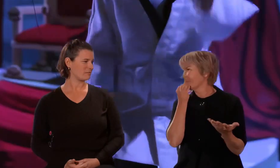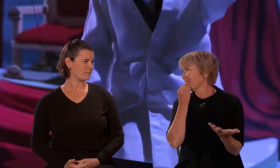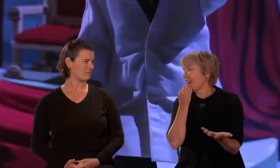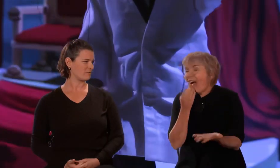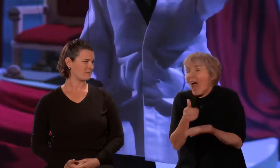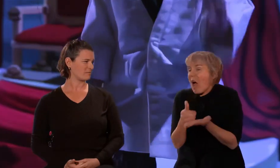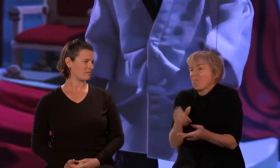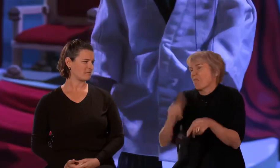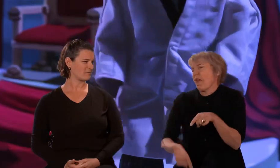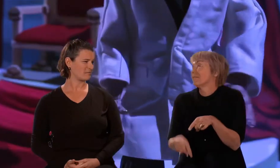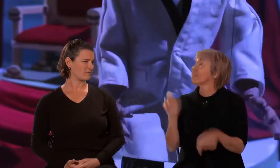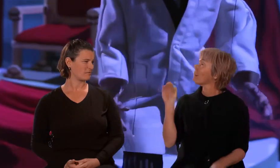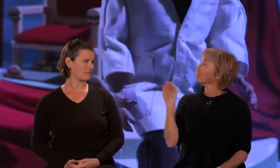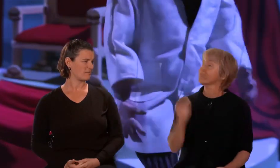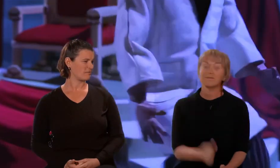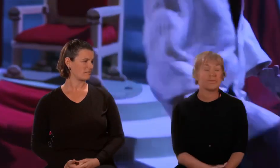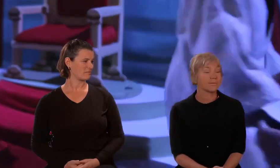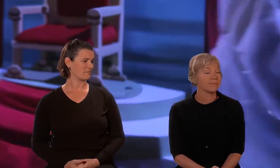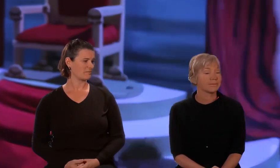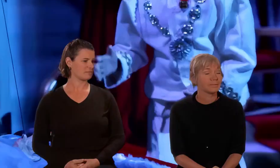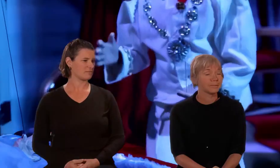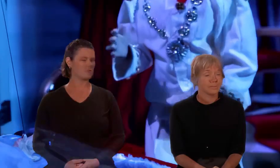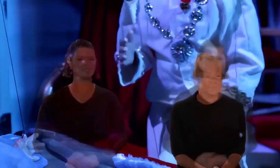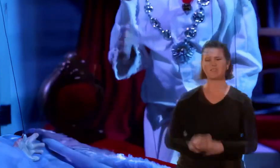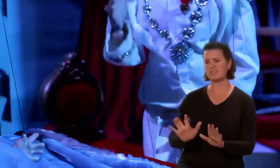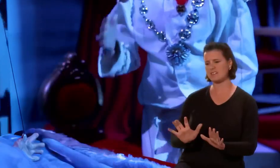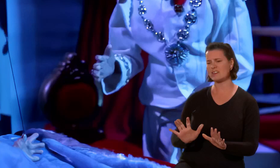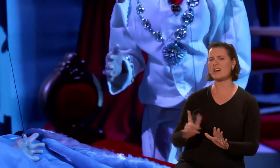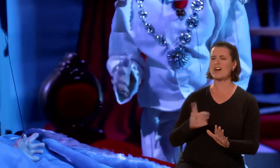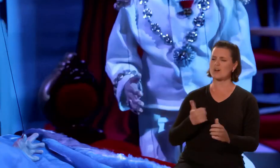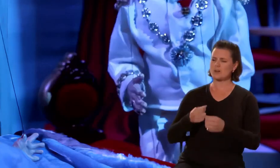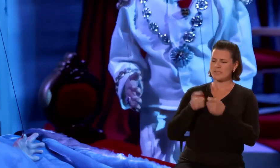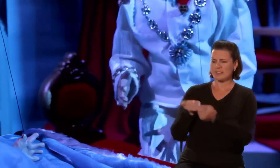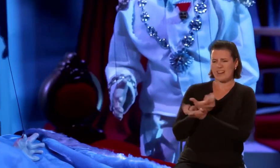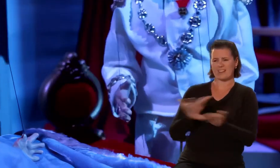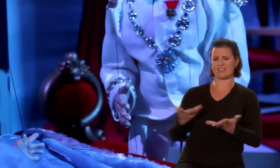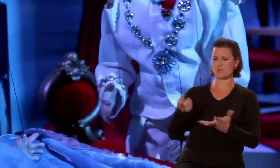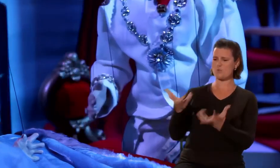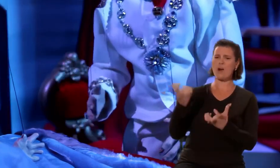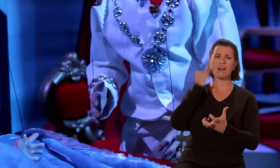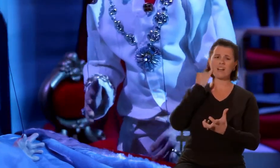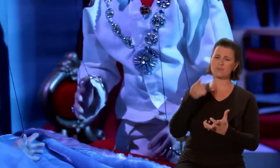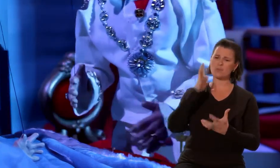Good day. [King] Darling, I will give you anything your heart desires, if only it will make you well again.